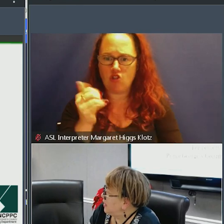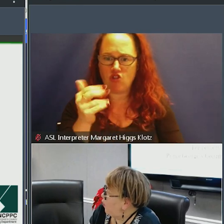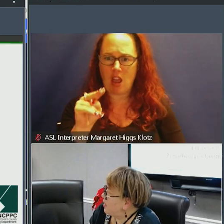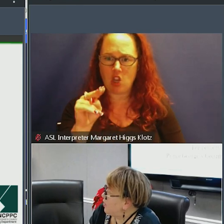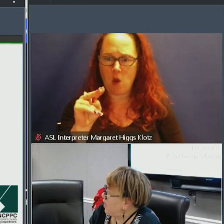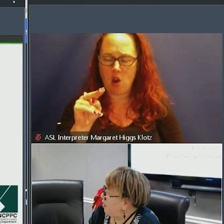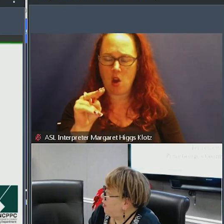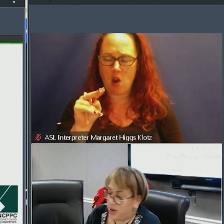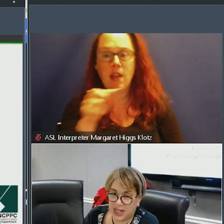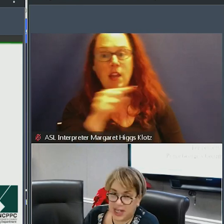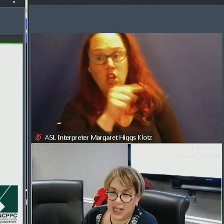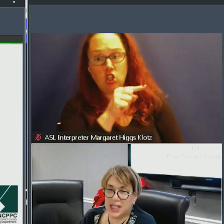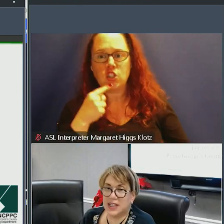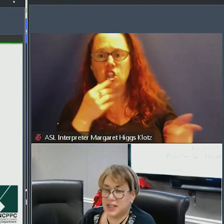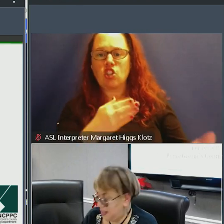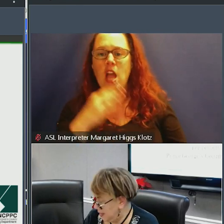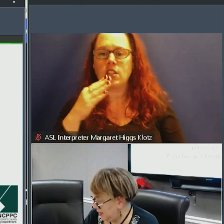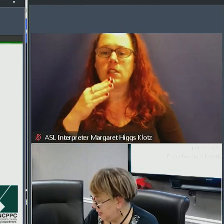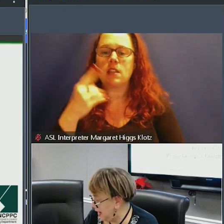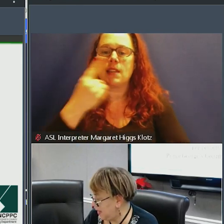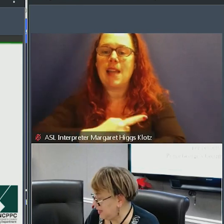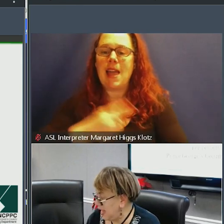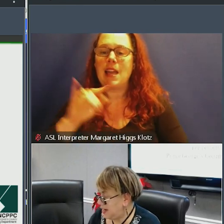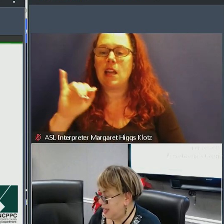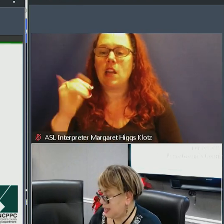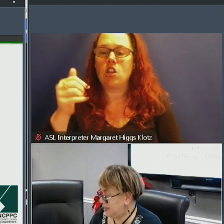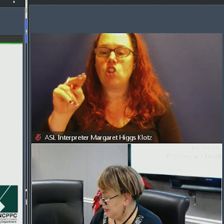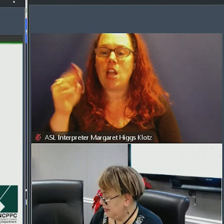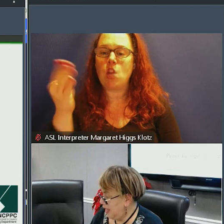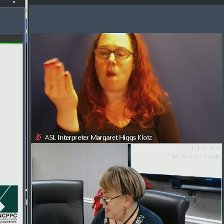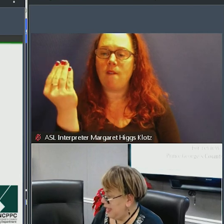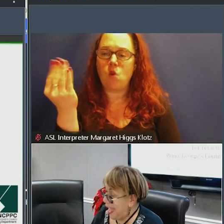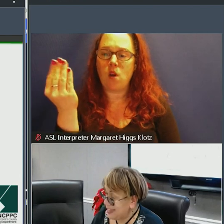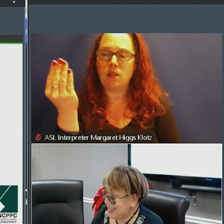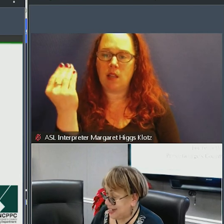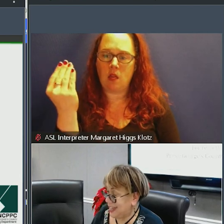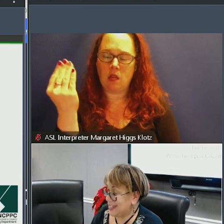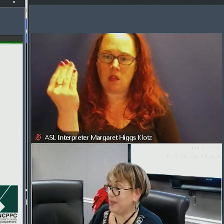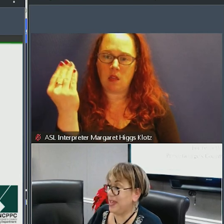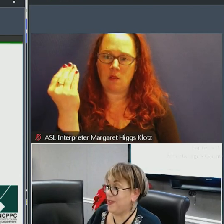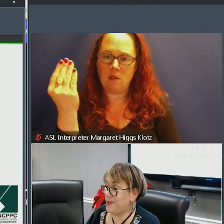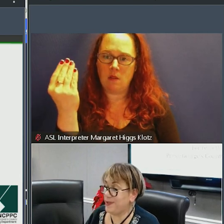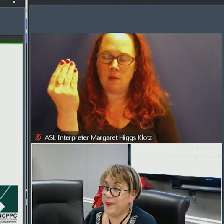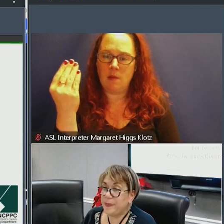January 14th is, is, is a day. That's not as, as hectic as some of the others,